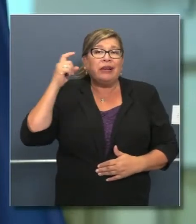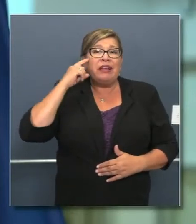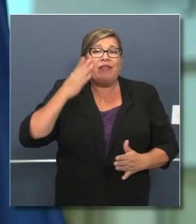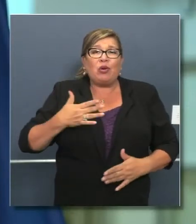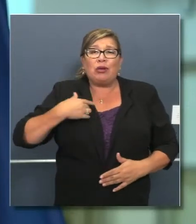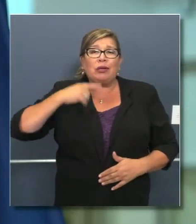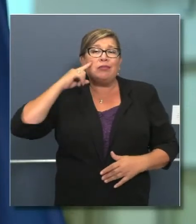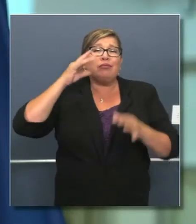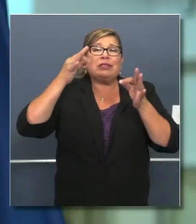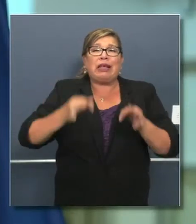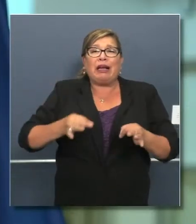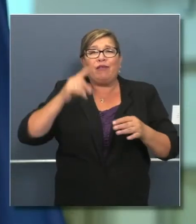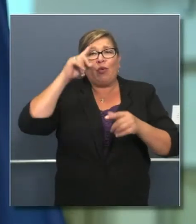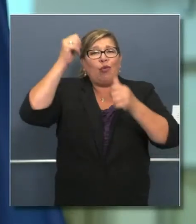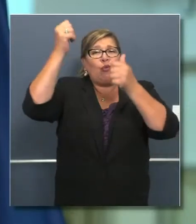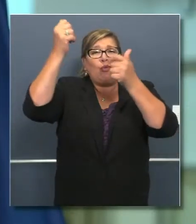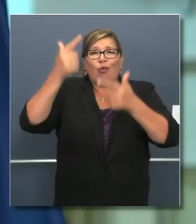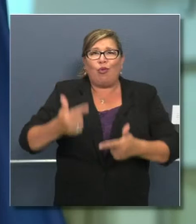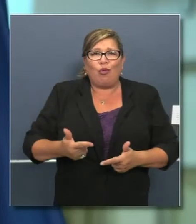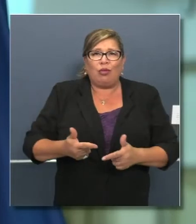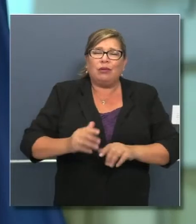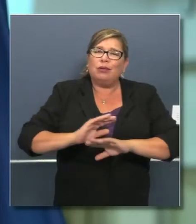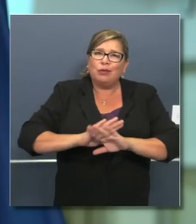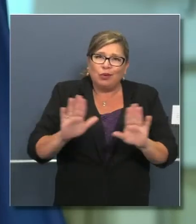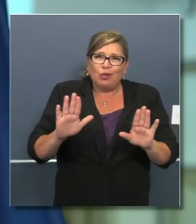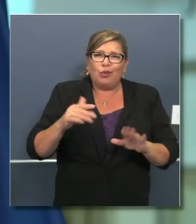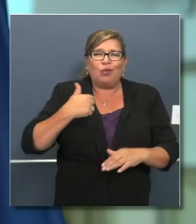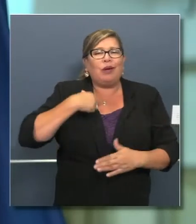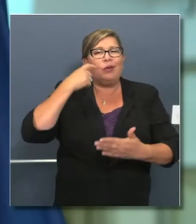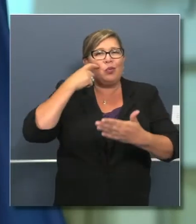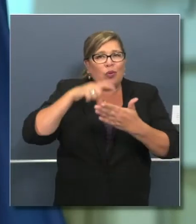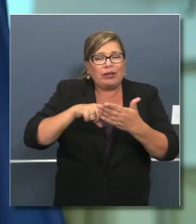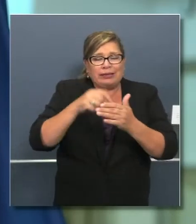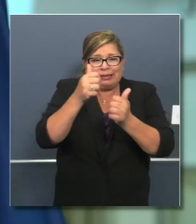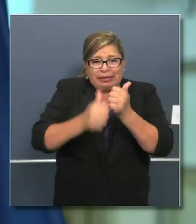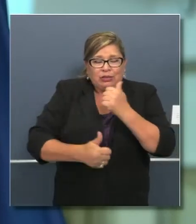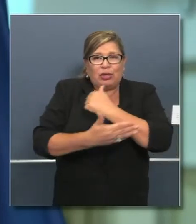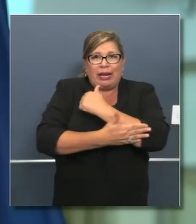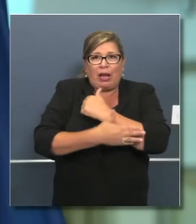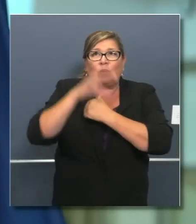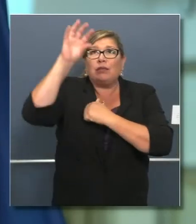ours I recognize there's so many different nuance so many different conditions so many different